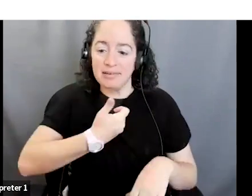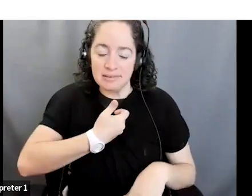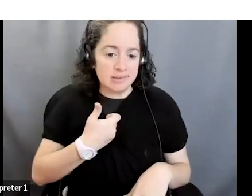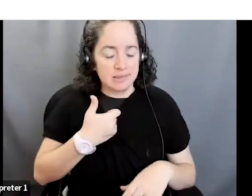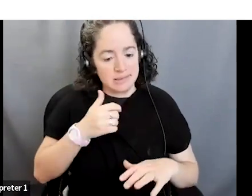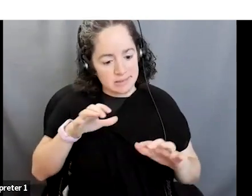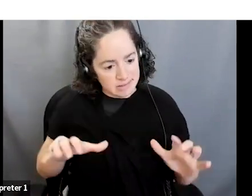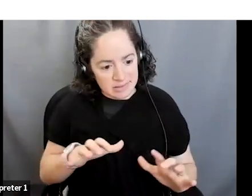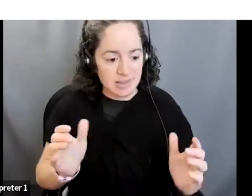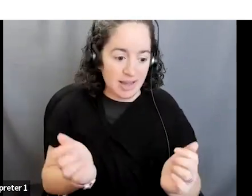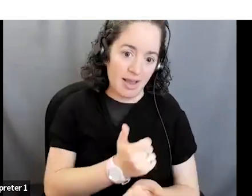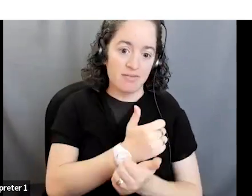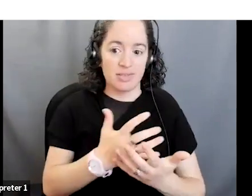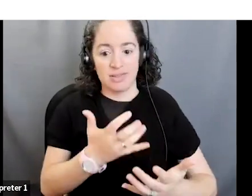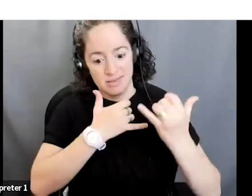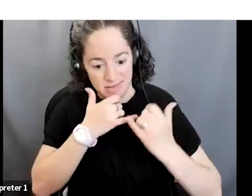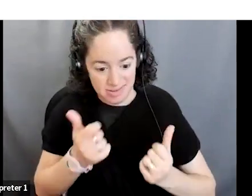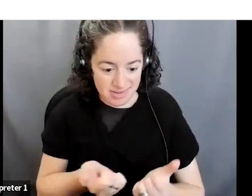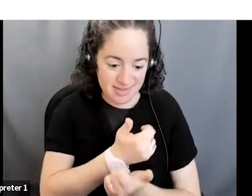Thank you to all the form plugins who joined us.